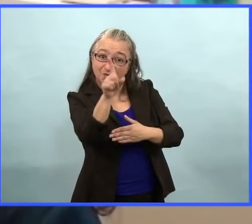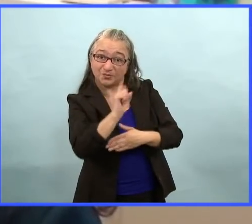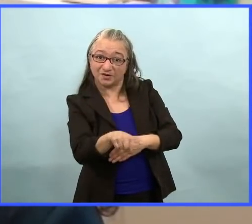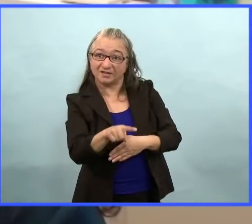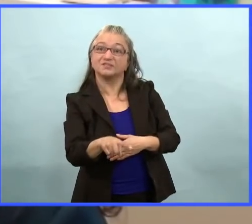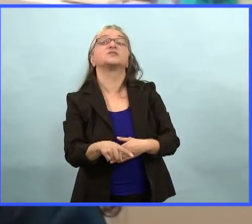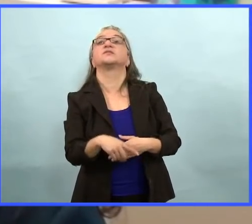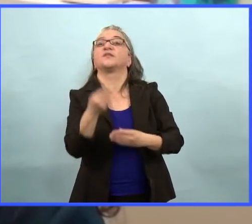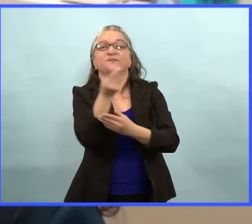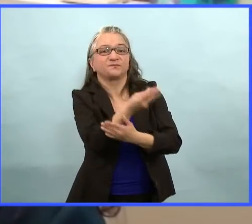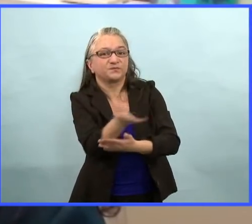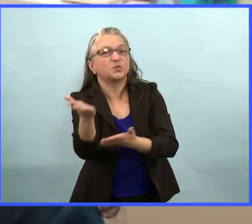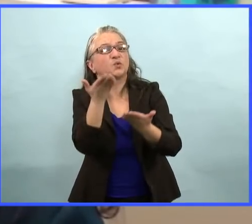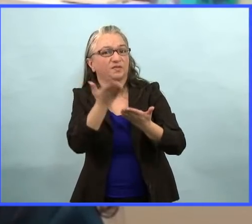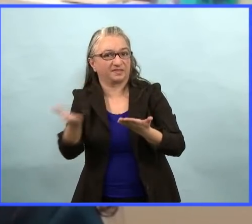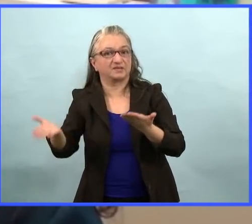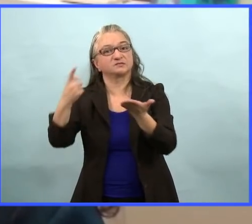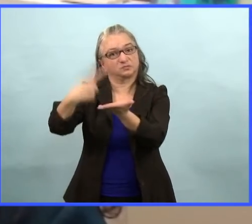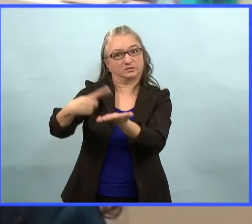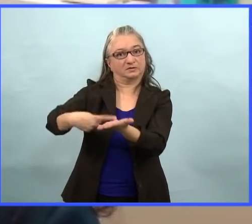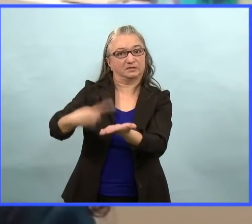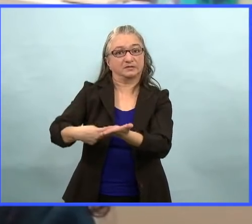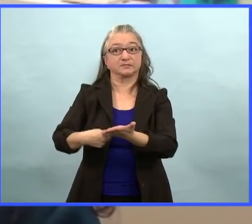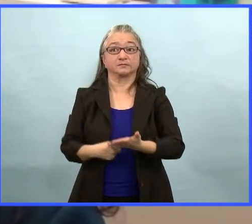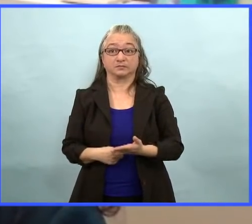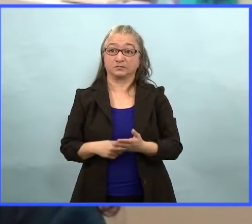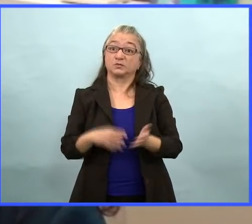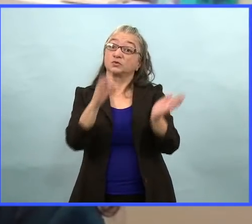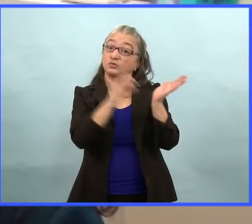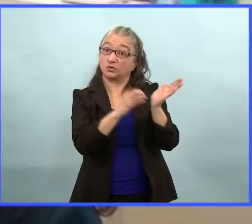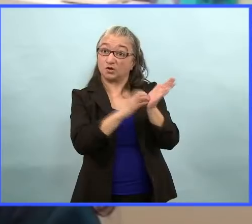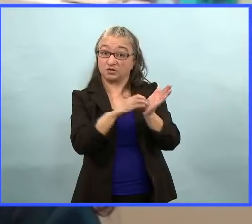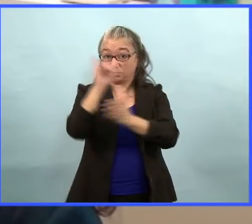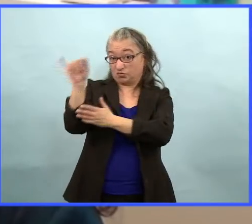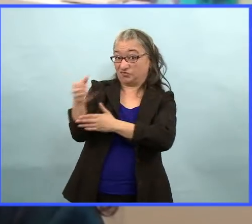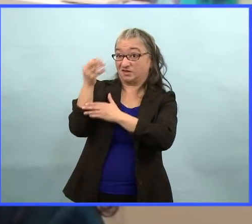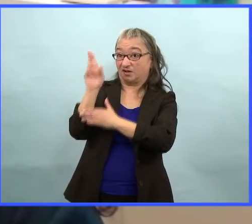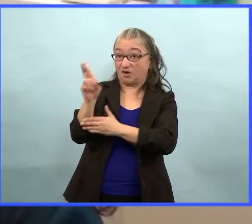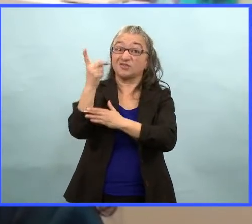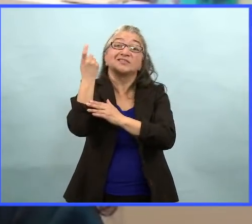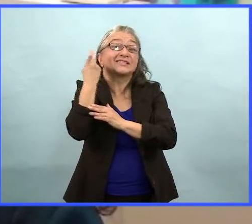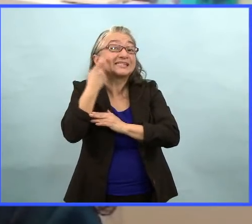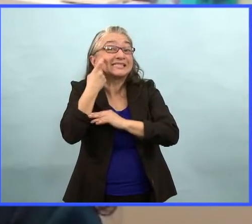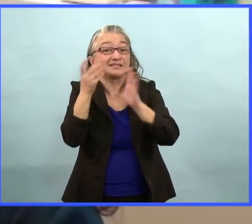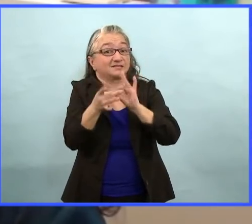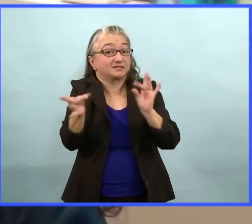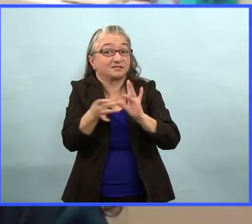that dr reimer shared earlier which is to renew the focus on the accessibility